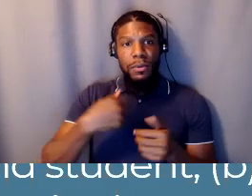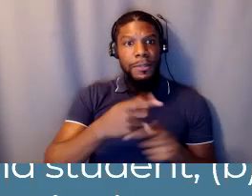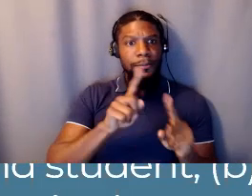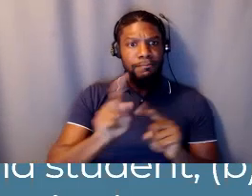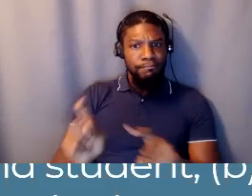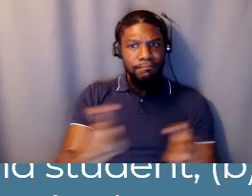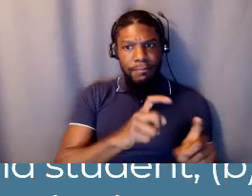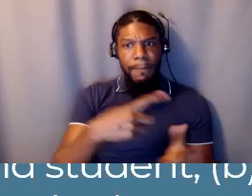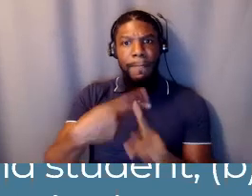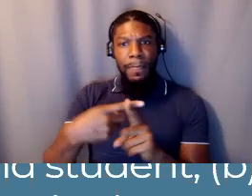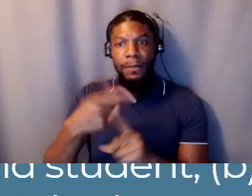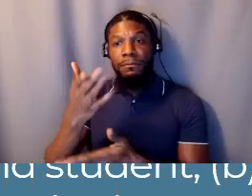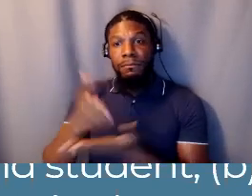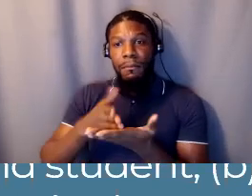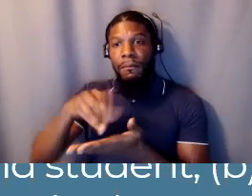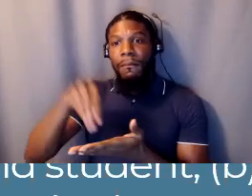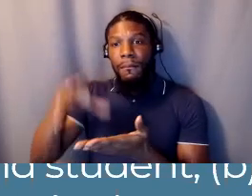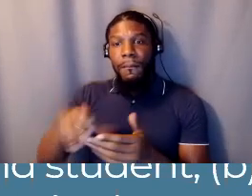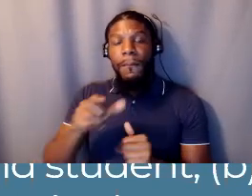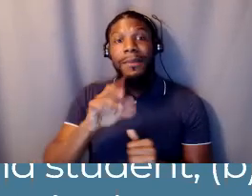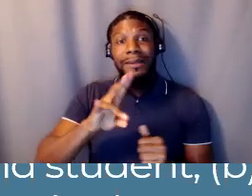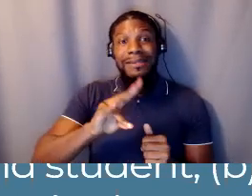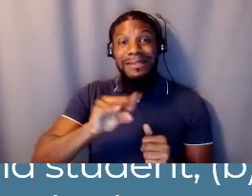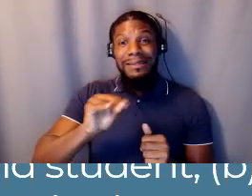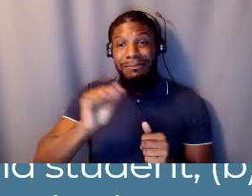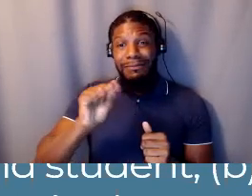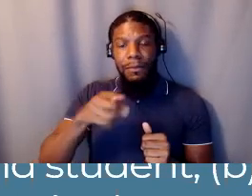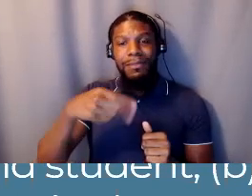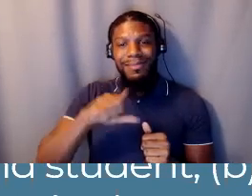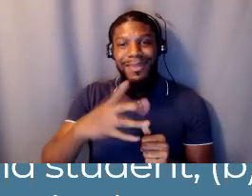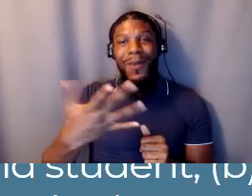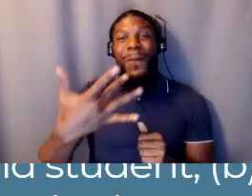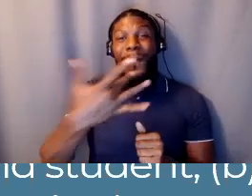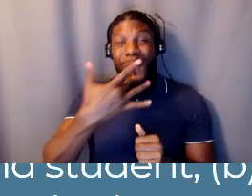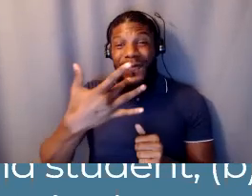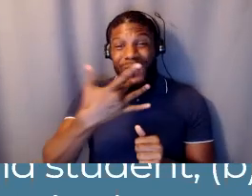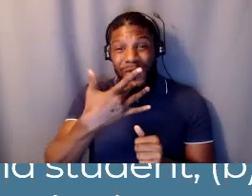70% preferred the combination of audiovisual and written feedback.